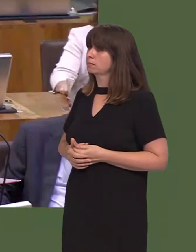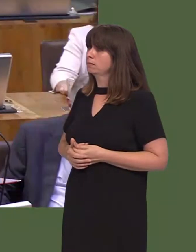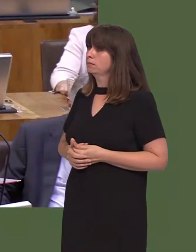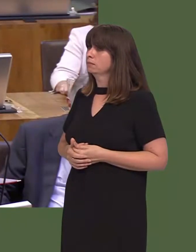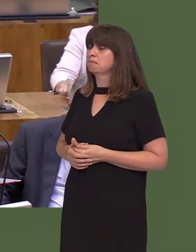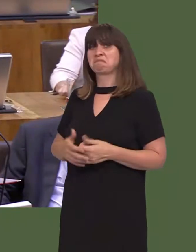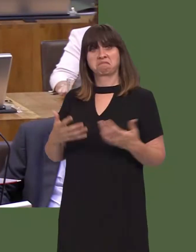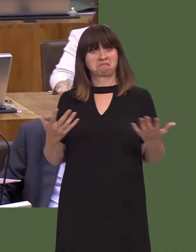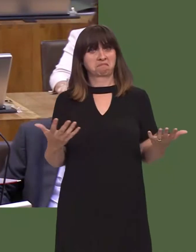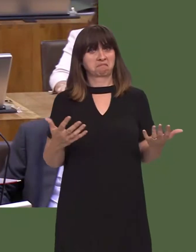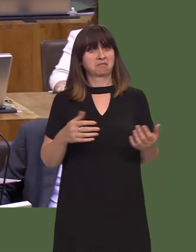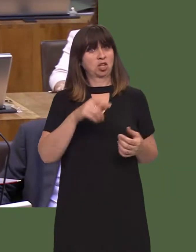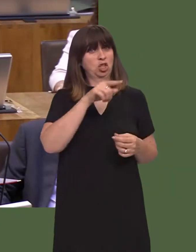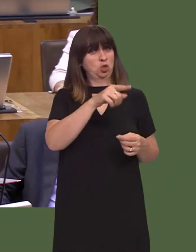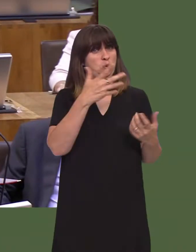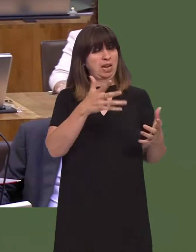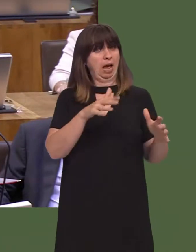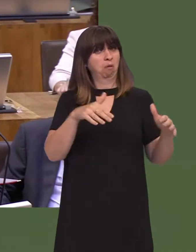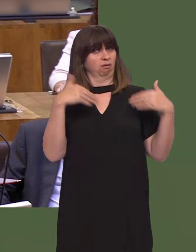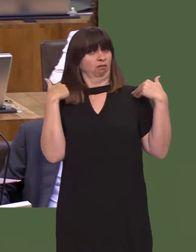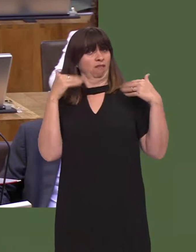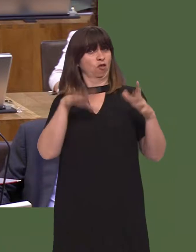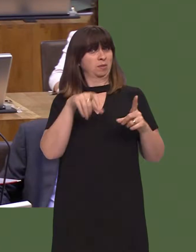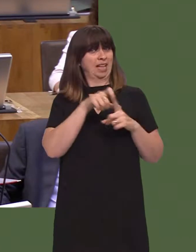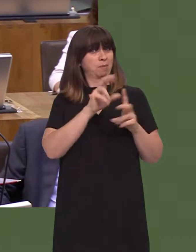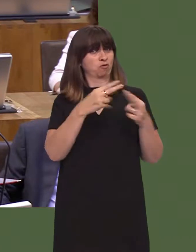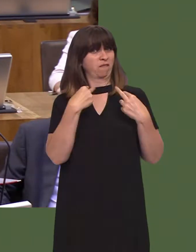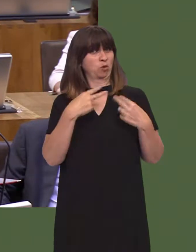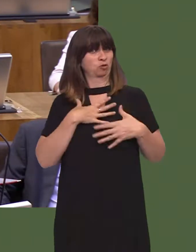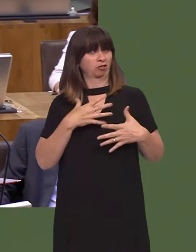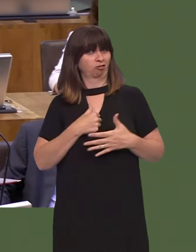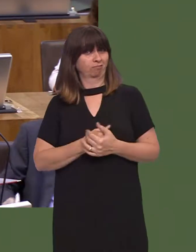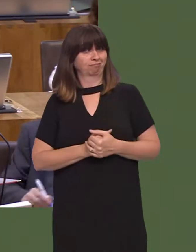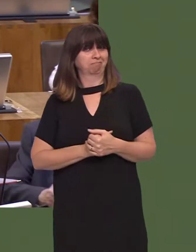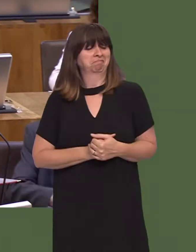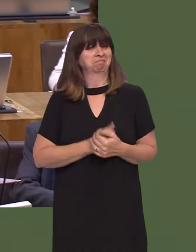to hear that sheís distancing herself from the Diamond review, which is news to me, I